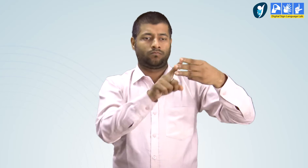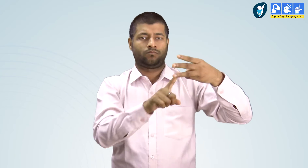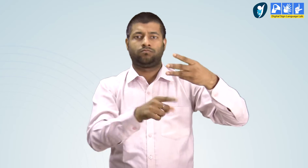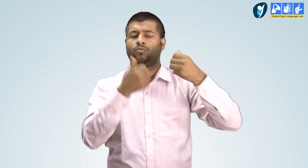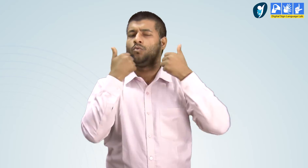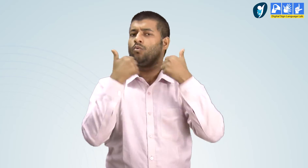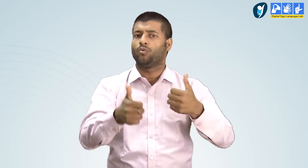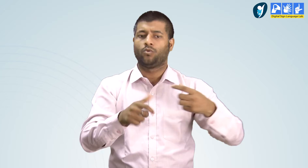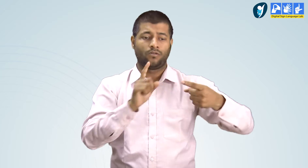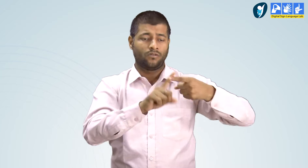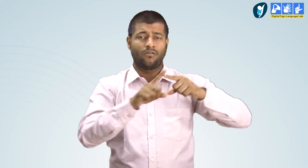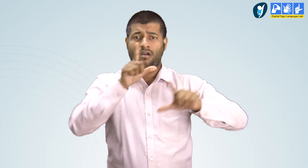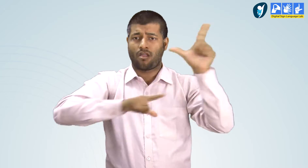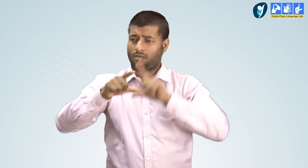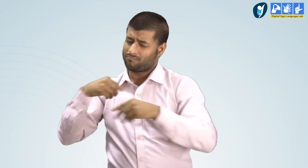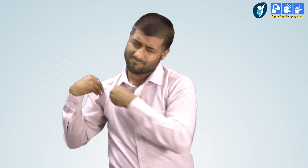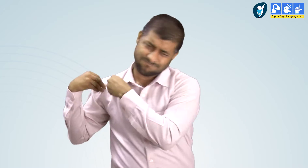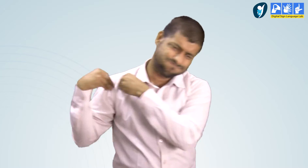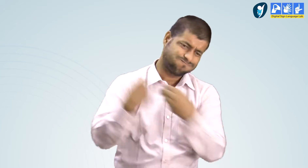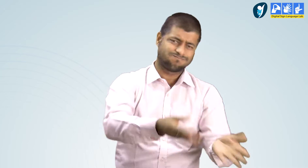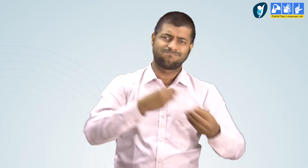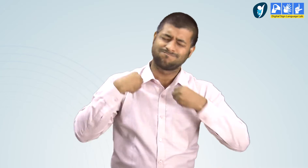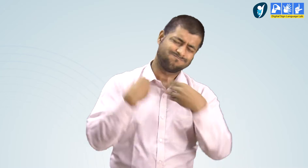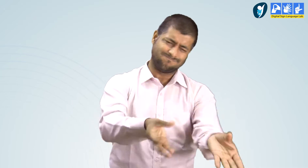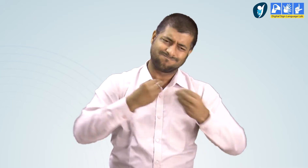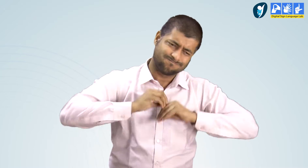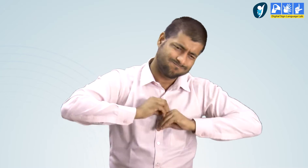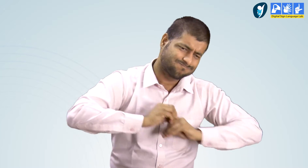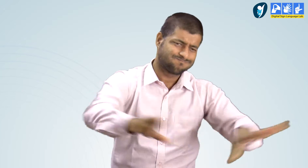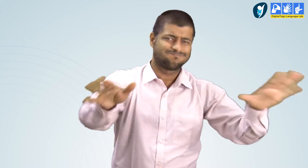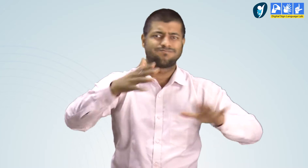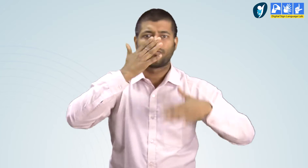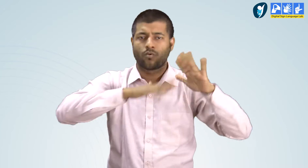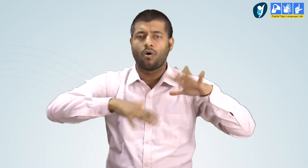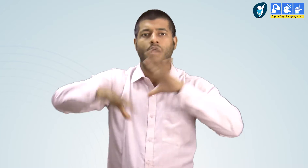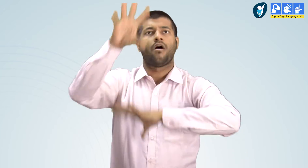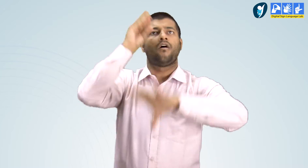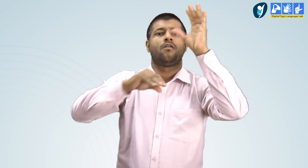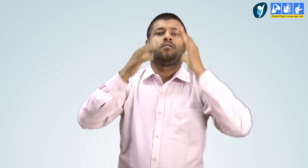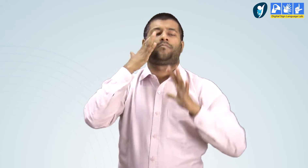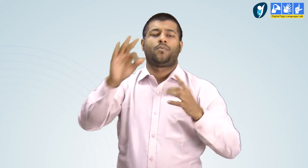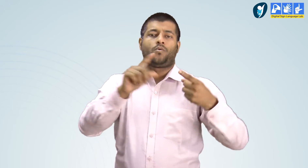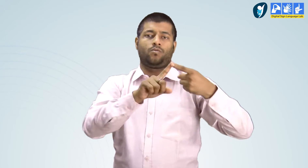In summary, these are the three top aspects of reading. First:- Make sure your child is exposed to language. It is very important.